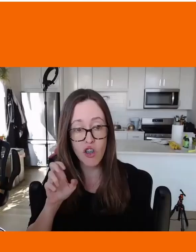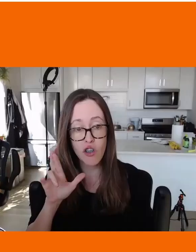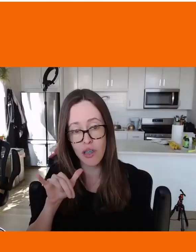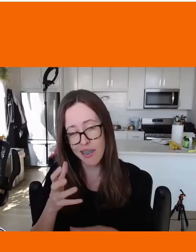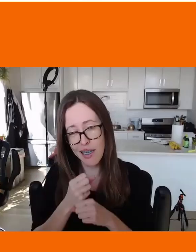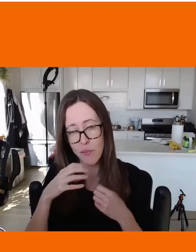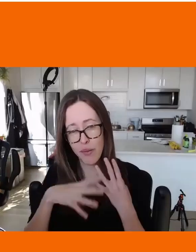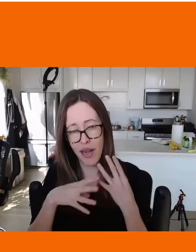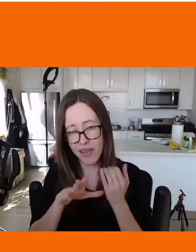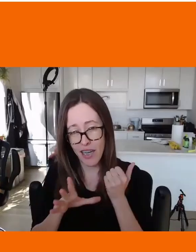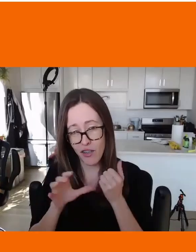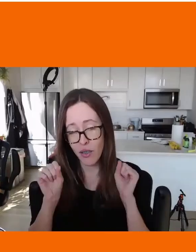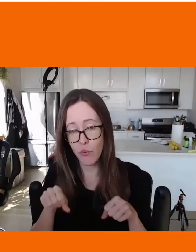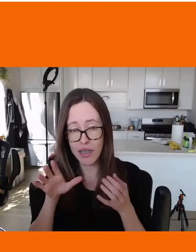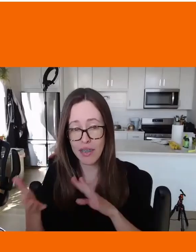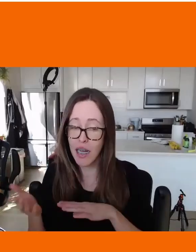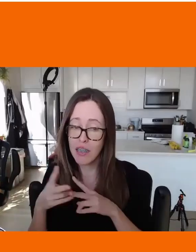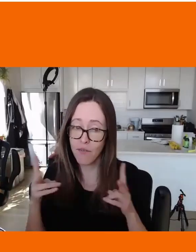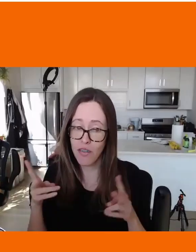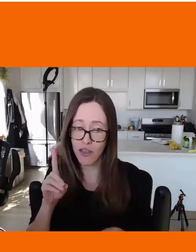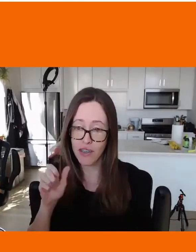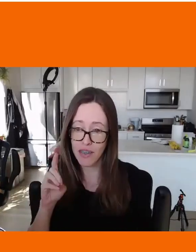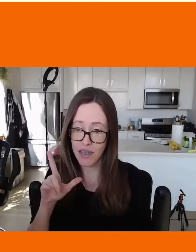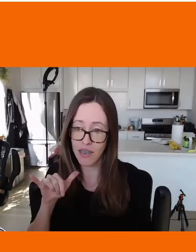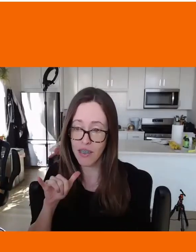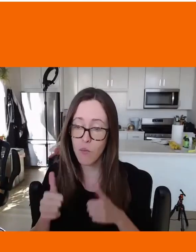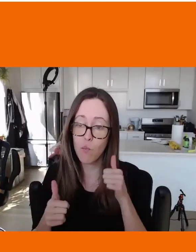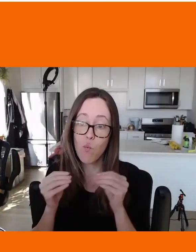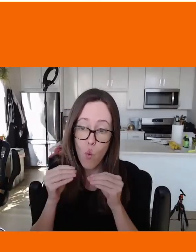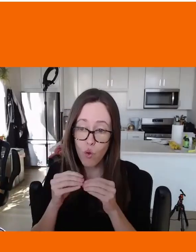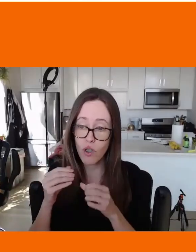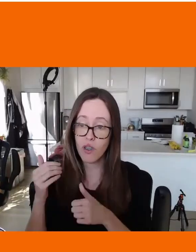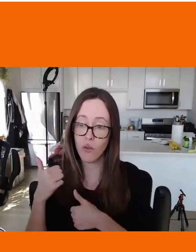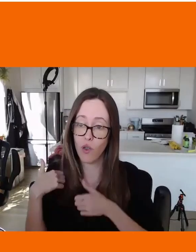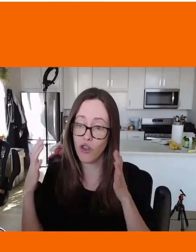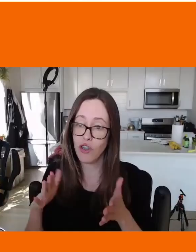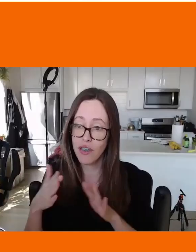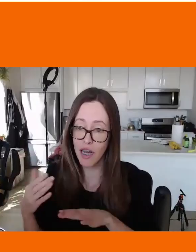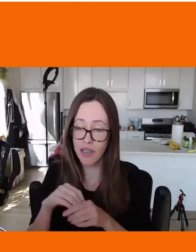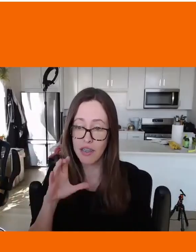When you get dysentery, it causes bloody diarrhea, and it is very deadly. Many people died from it.